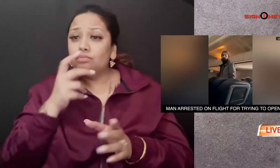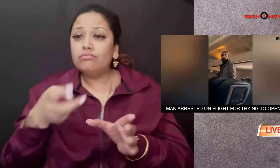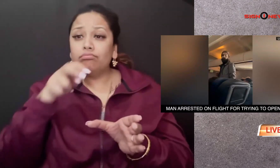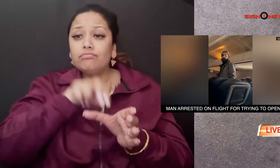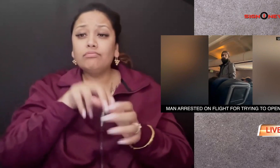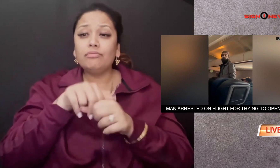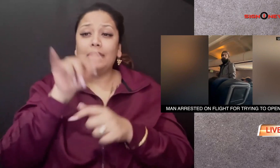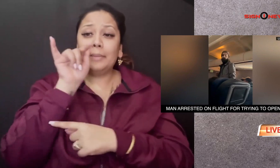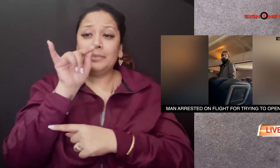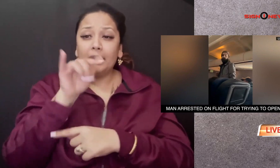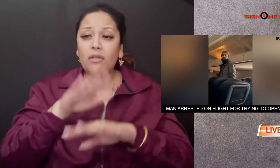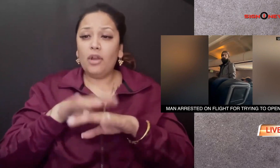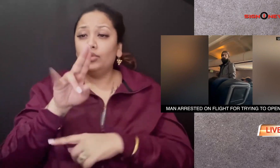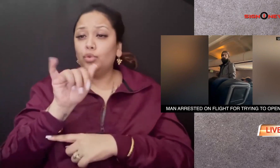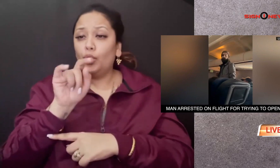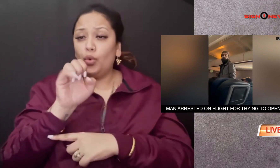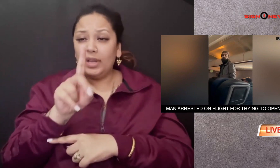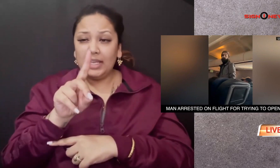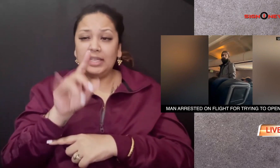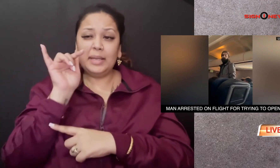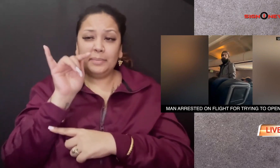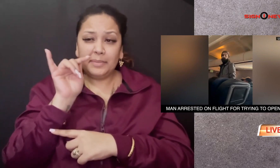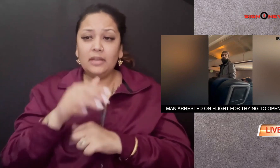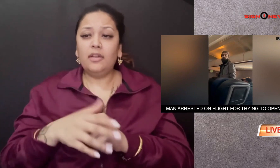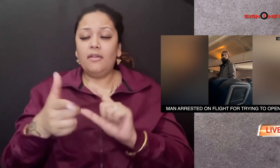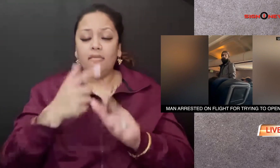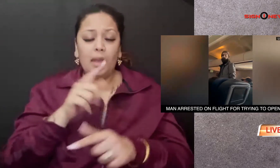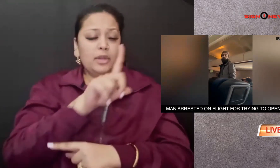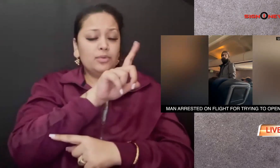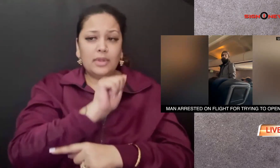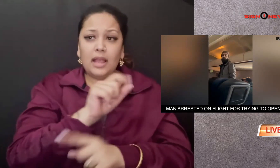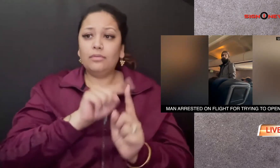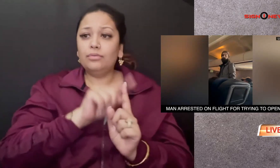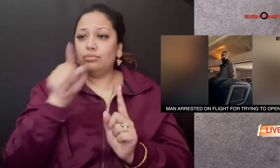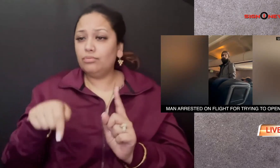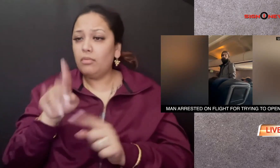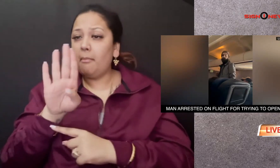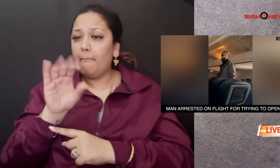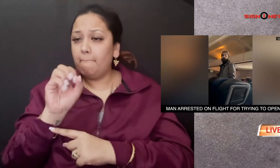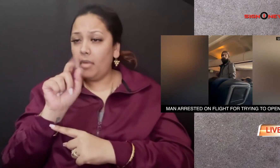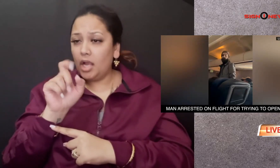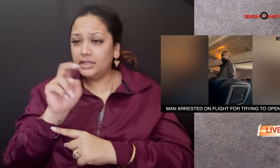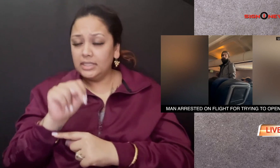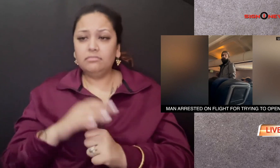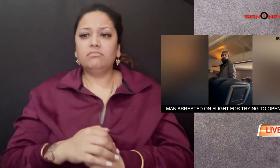A passenger on the United Airlines flight from Los Angeles to Boston recorded this video